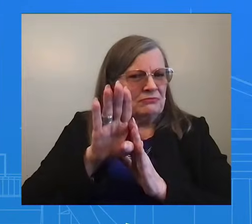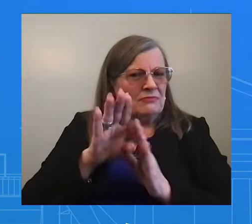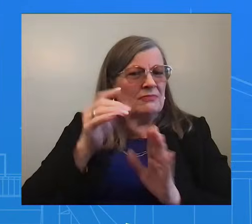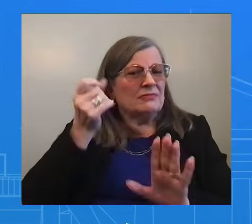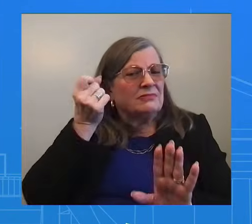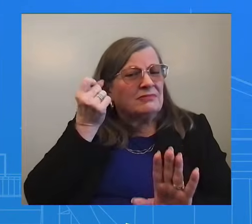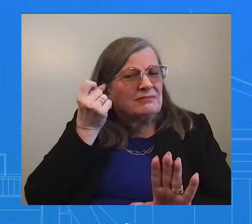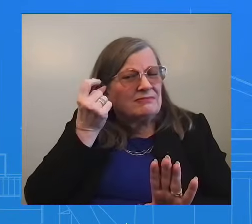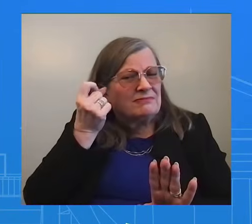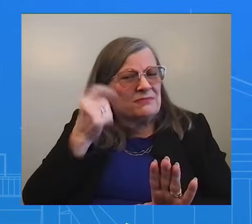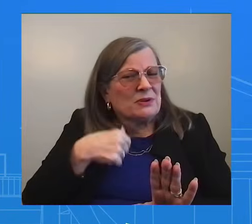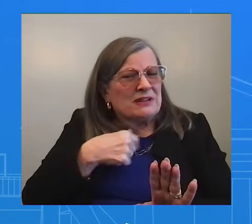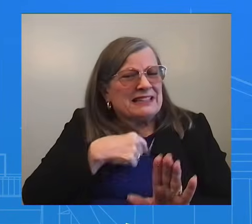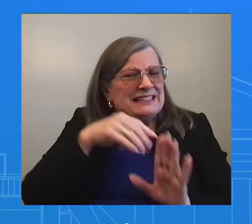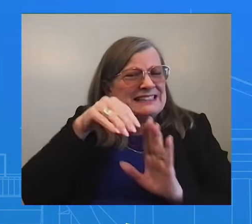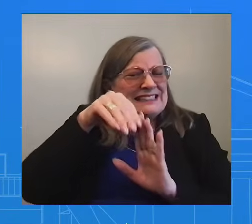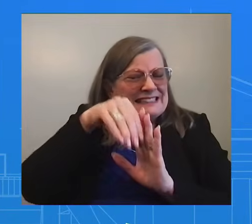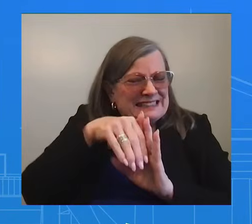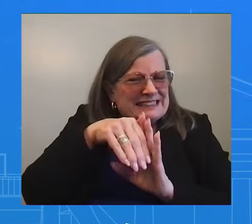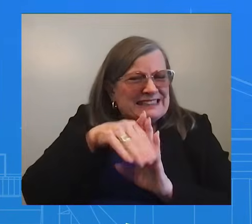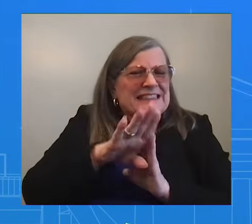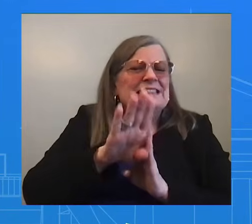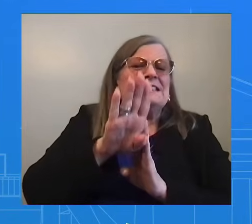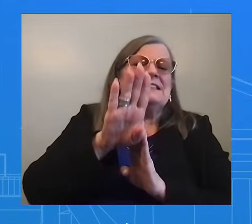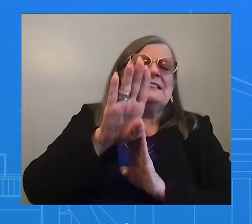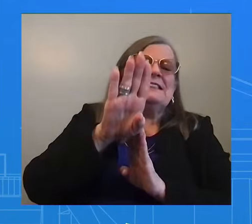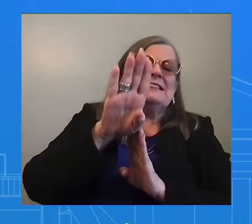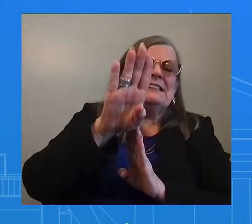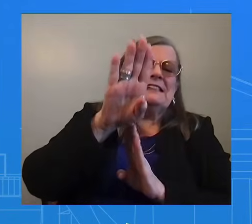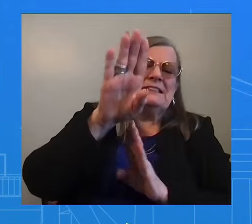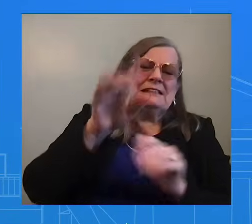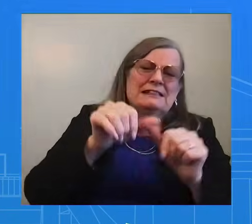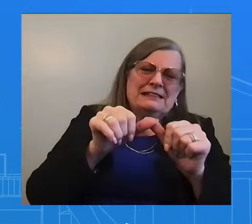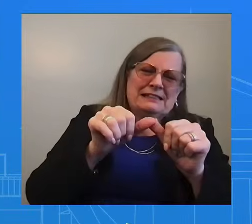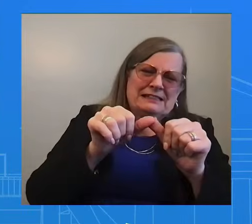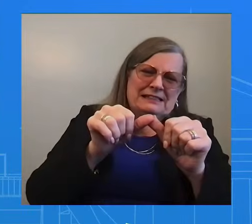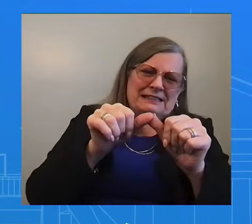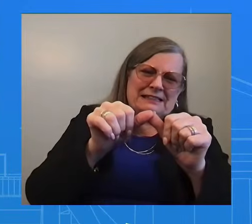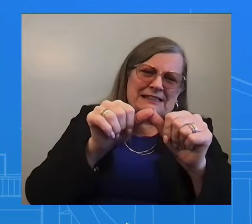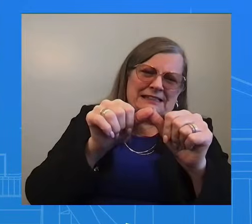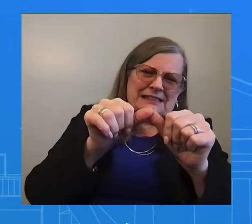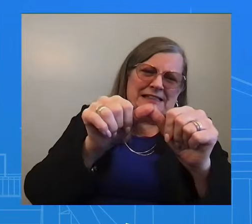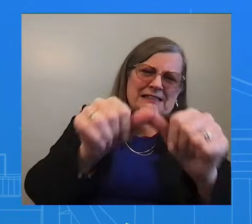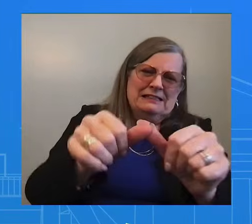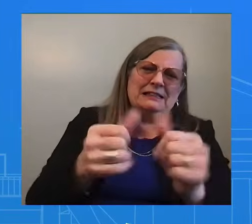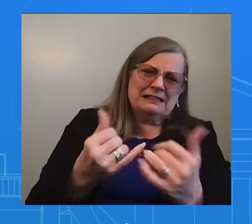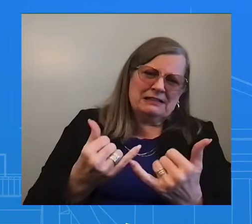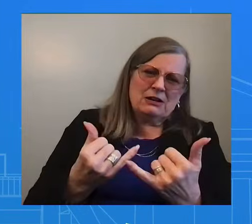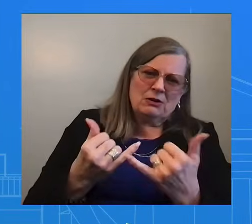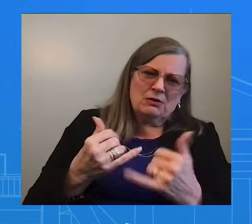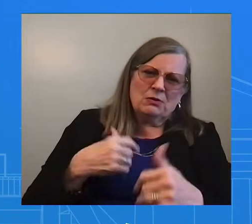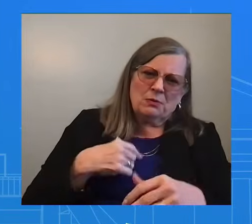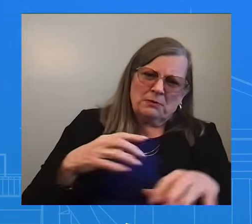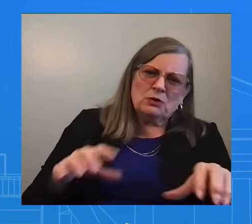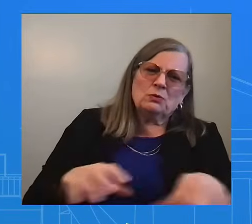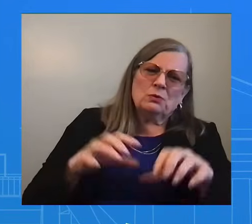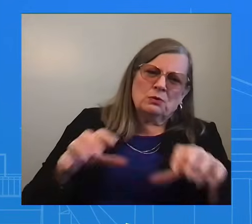and that's kind of where we're seeing we're going. And we're going to do everything that we can to make sure that inflation continues to moderate,